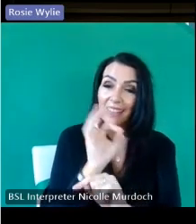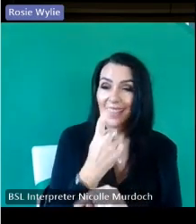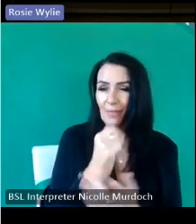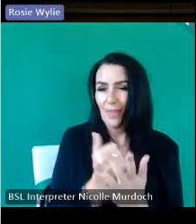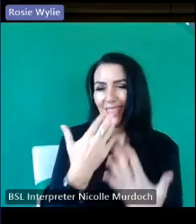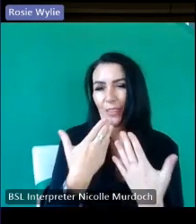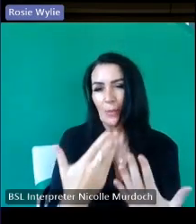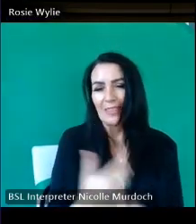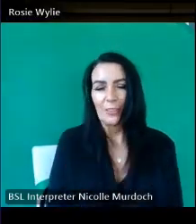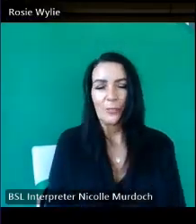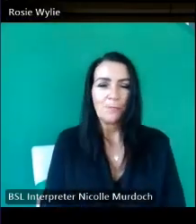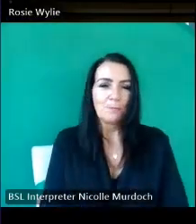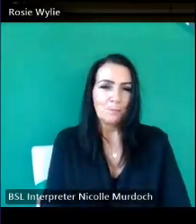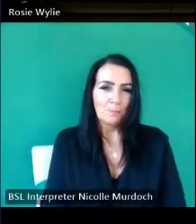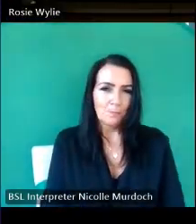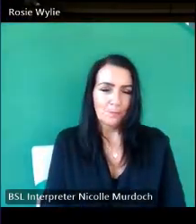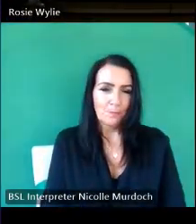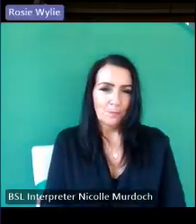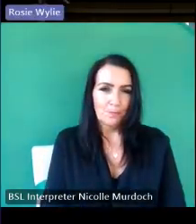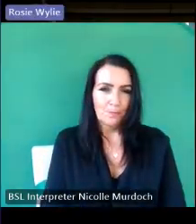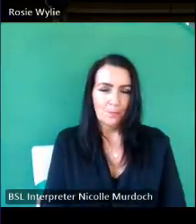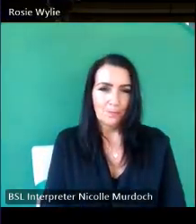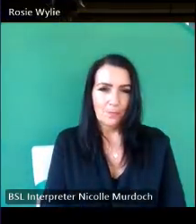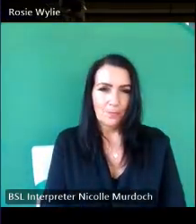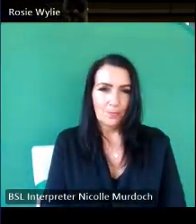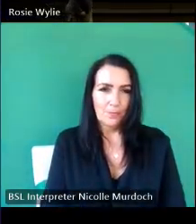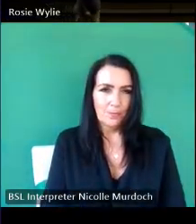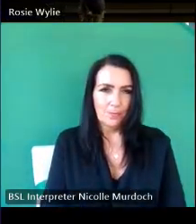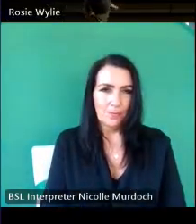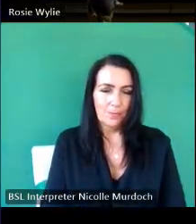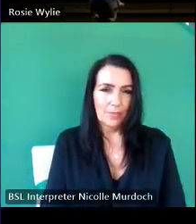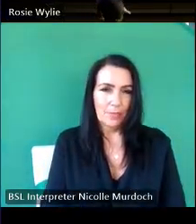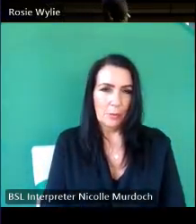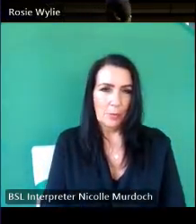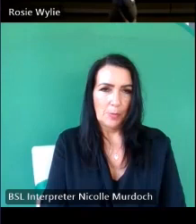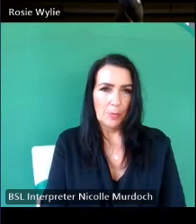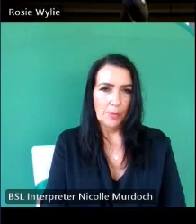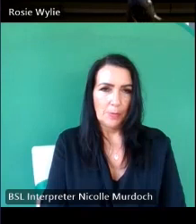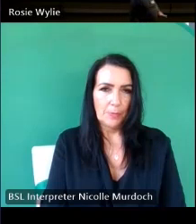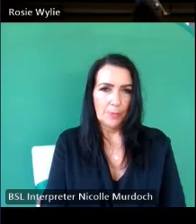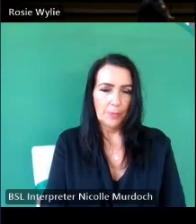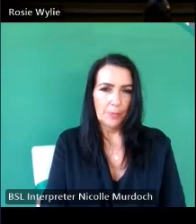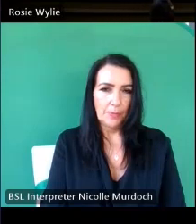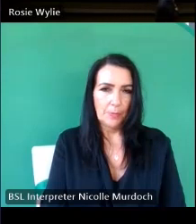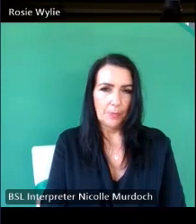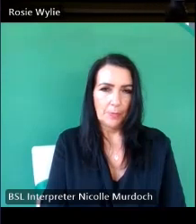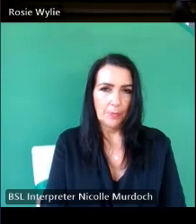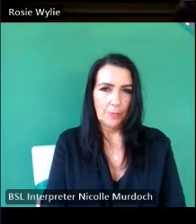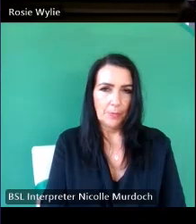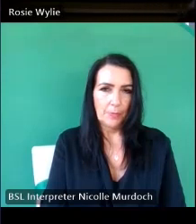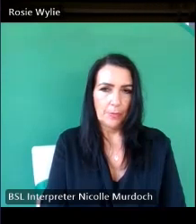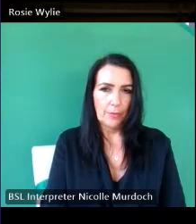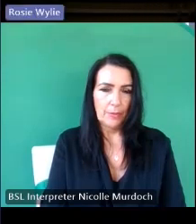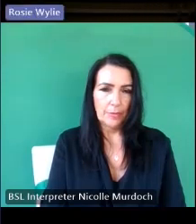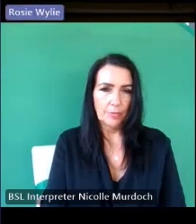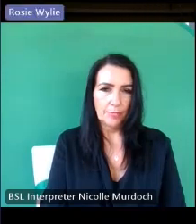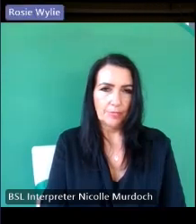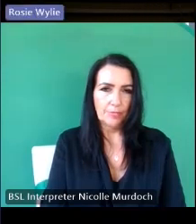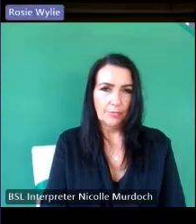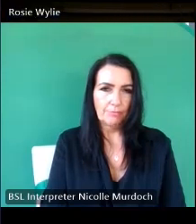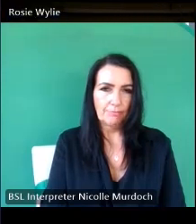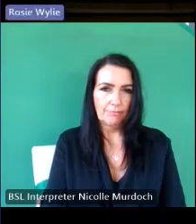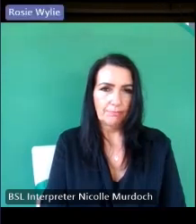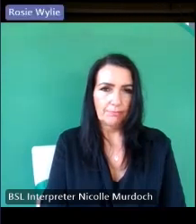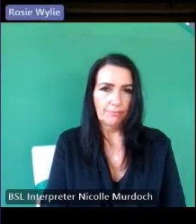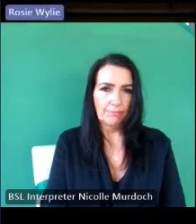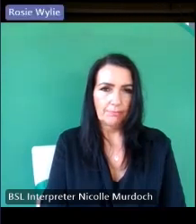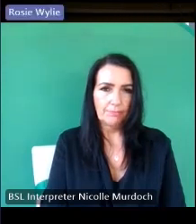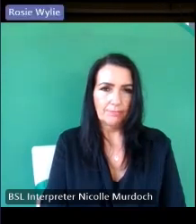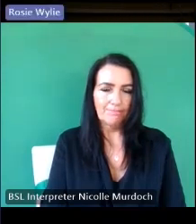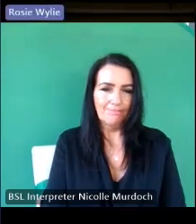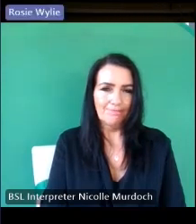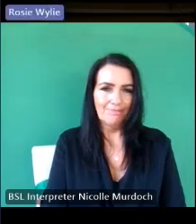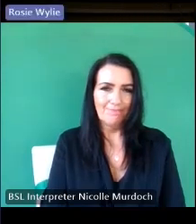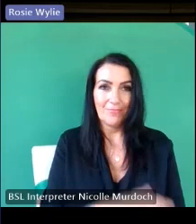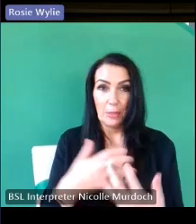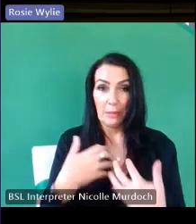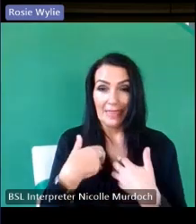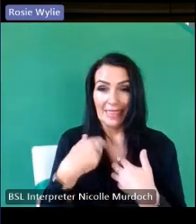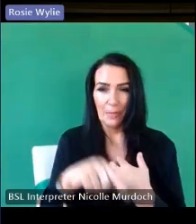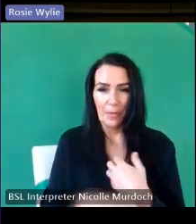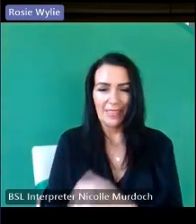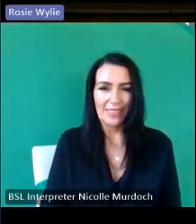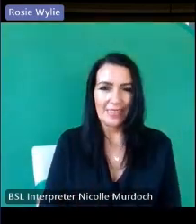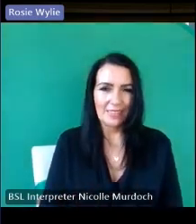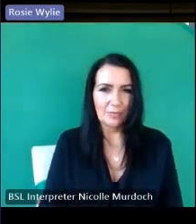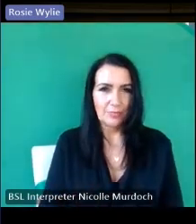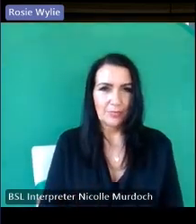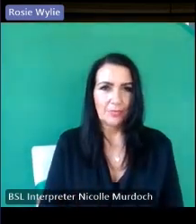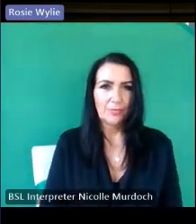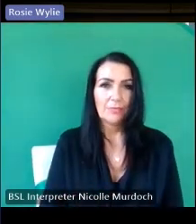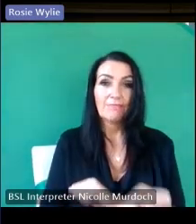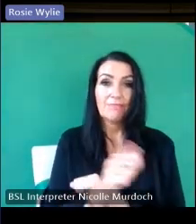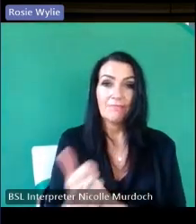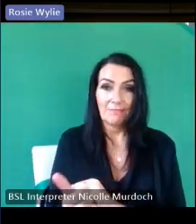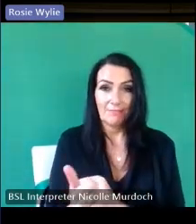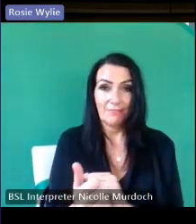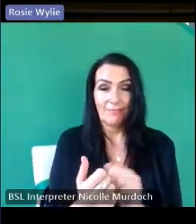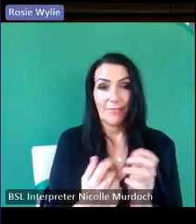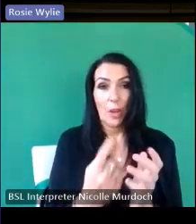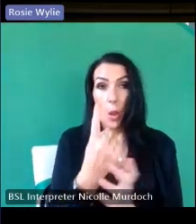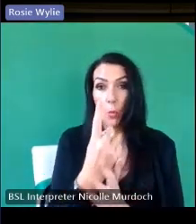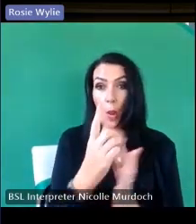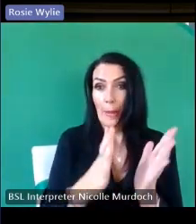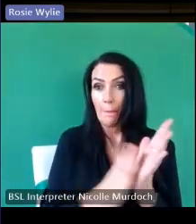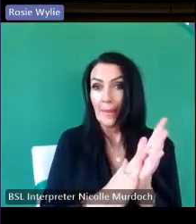much okay quite excited about this next up is one minute Mayhem so for any of you that